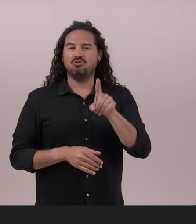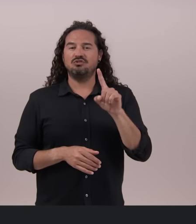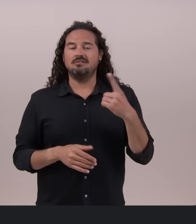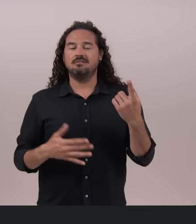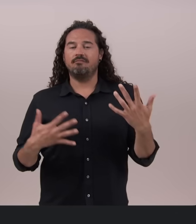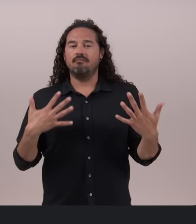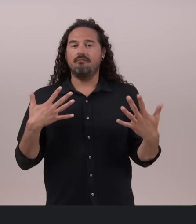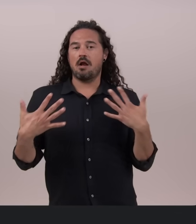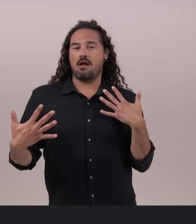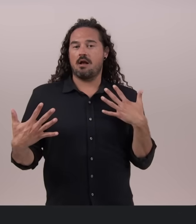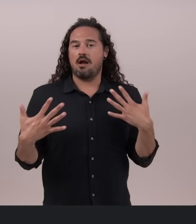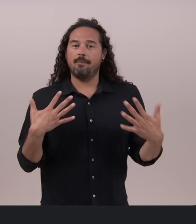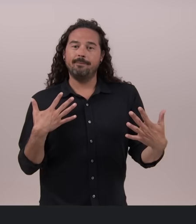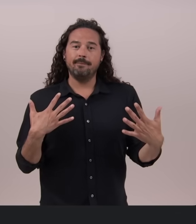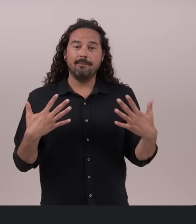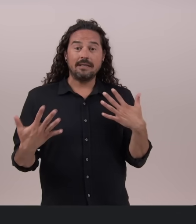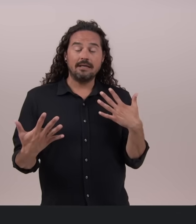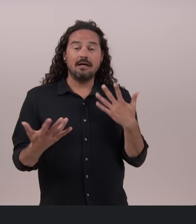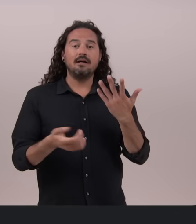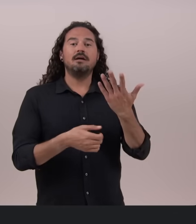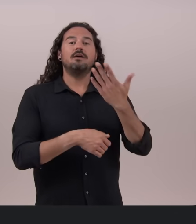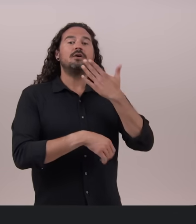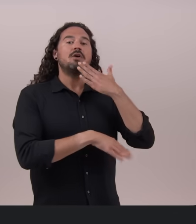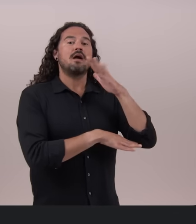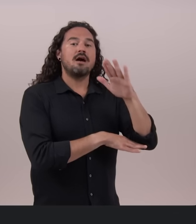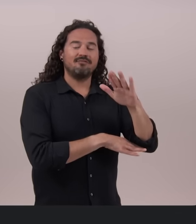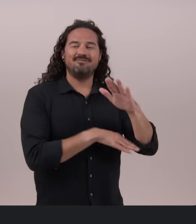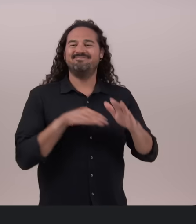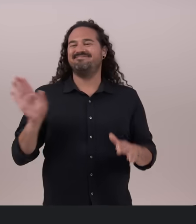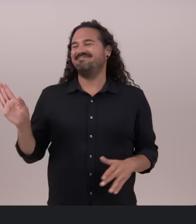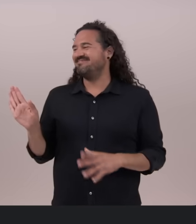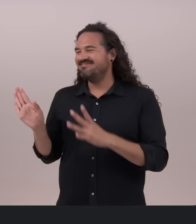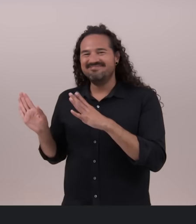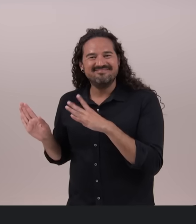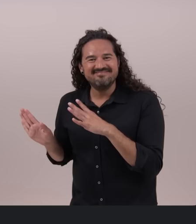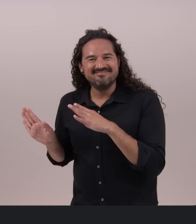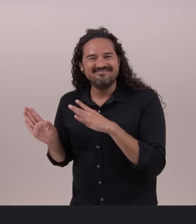Awesome, pretty cool, right?